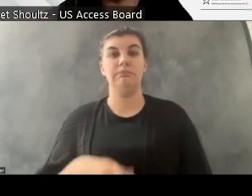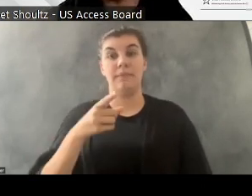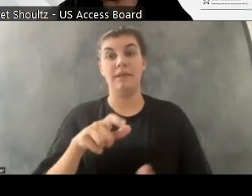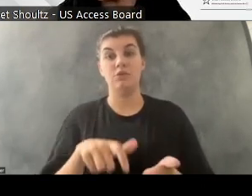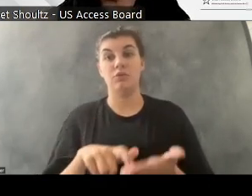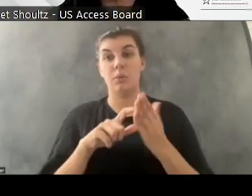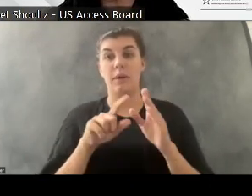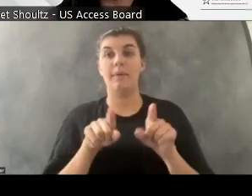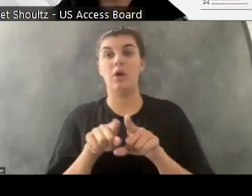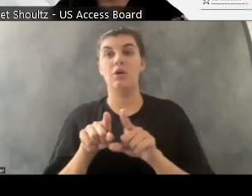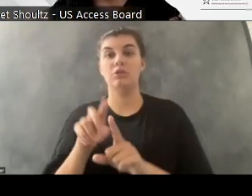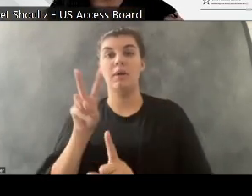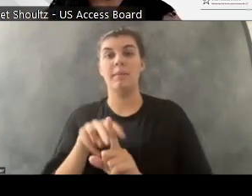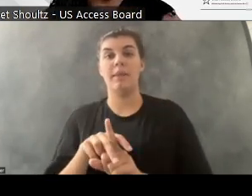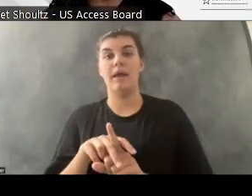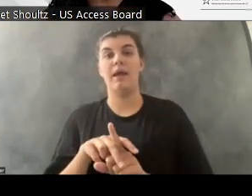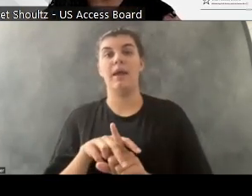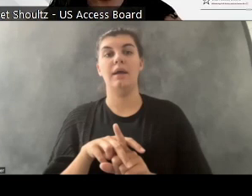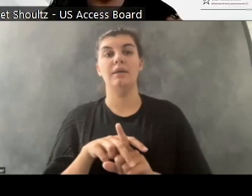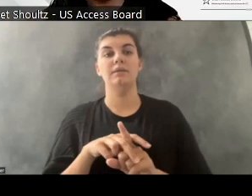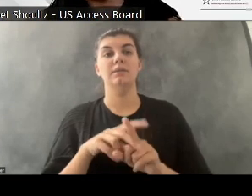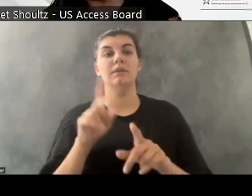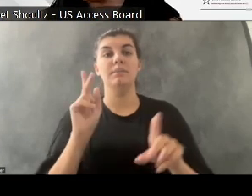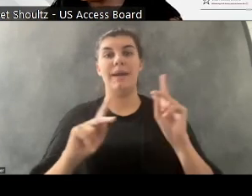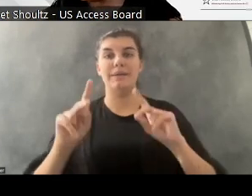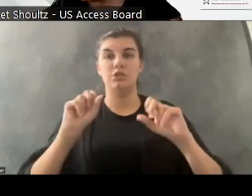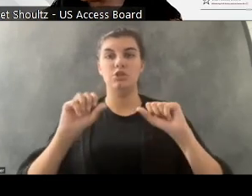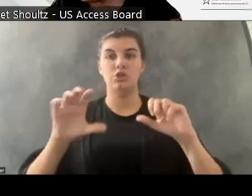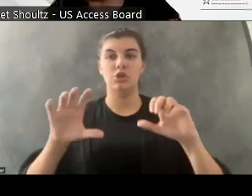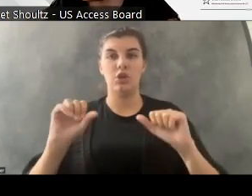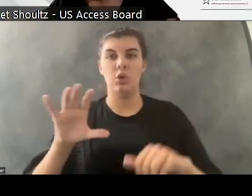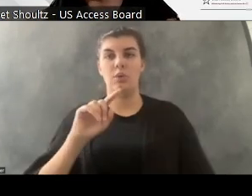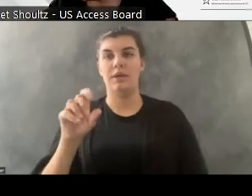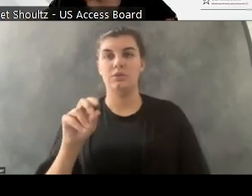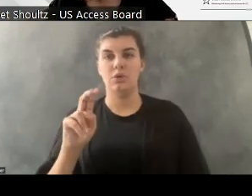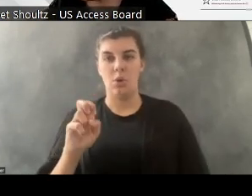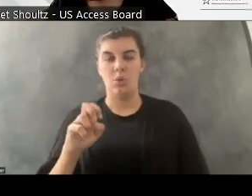This requirement also applies at passenger loading zones. So detectable warning surfaces